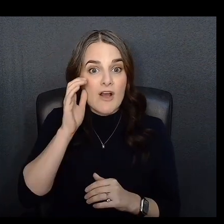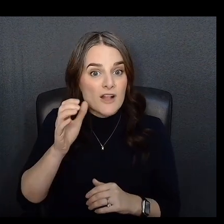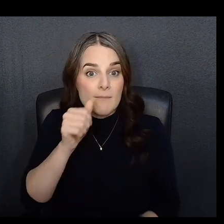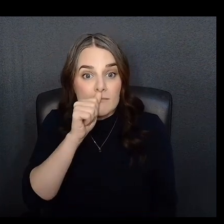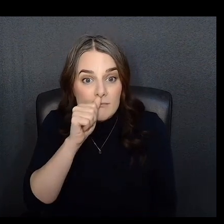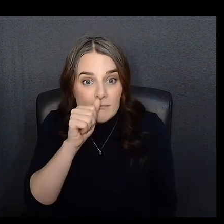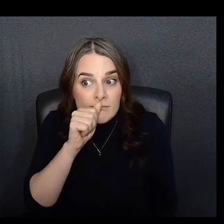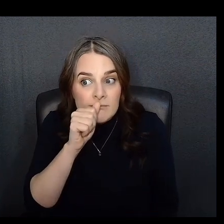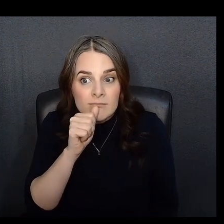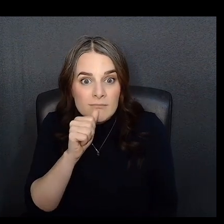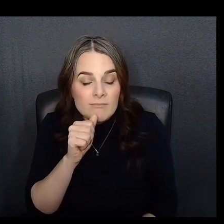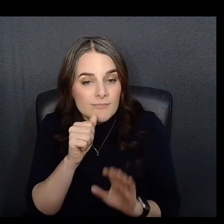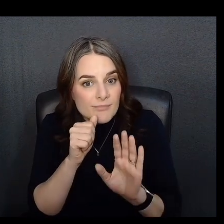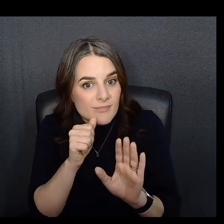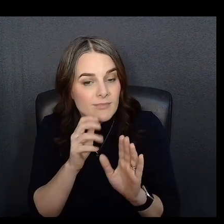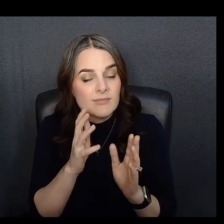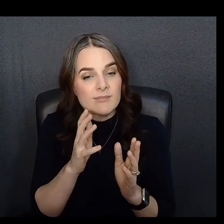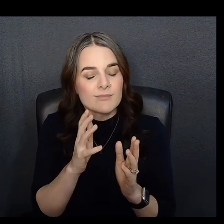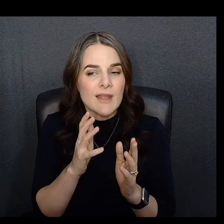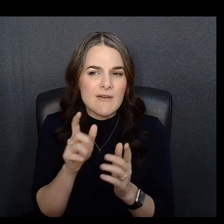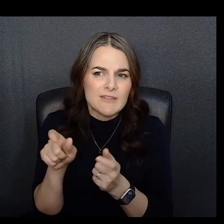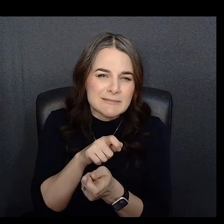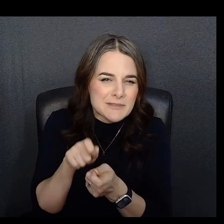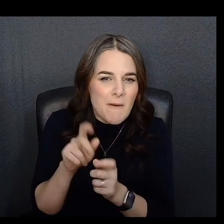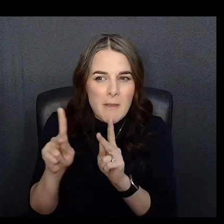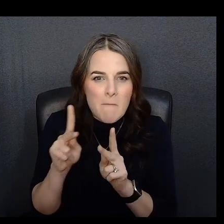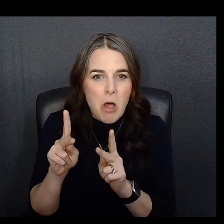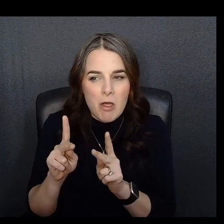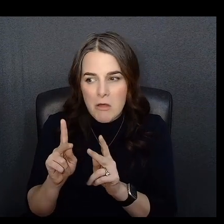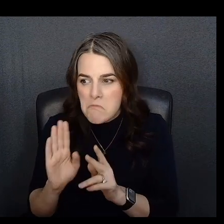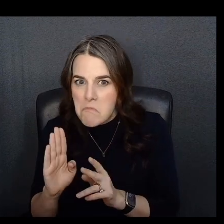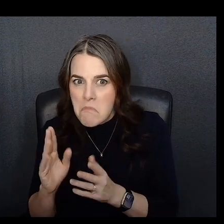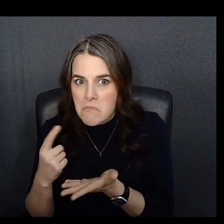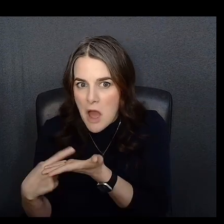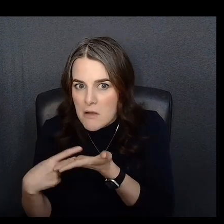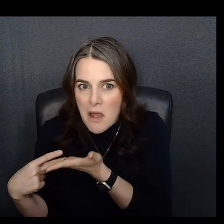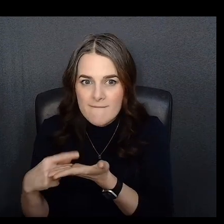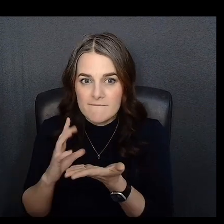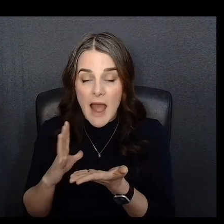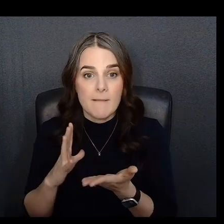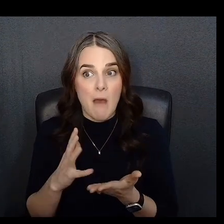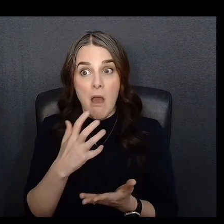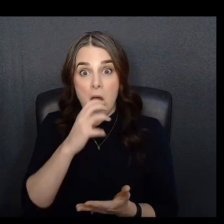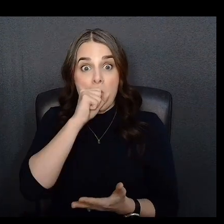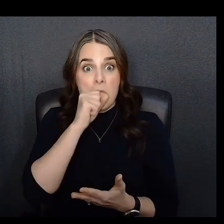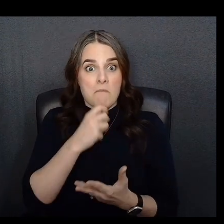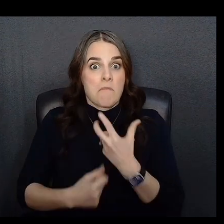We might have certain people we talk about with, but we don't want it to be secret. It's that idea that sometimes if things are kept secret,